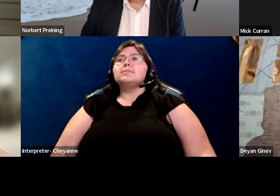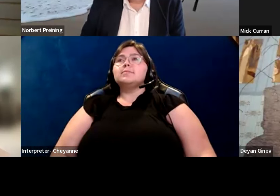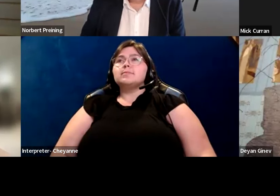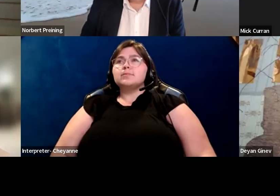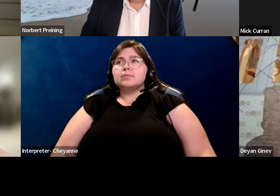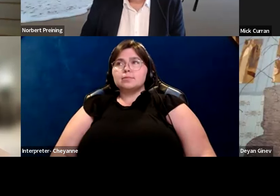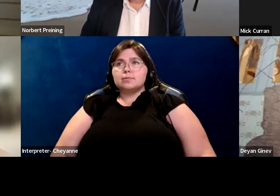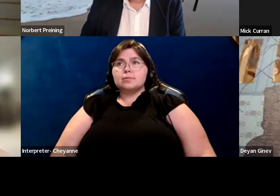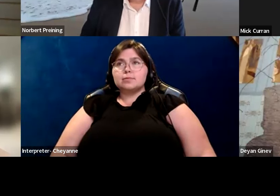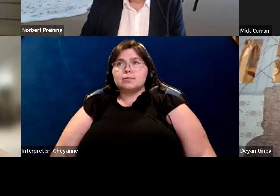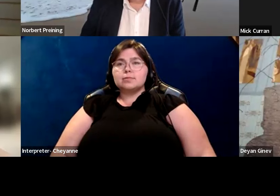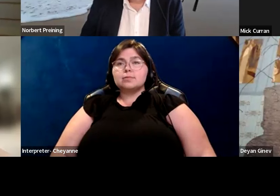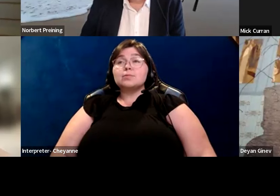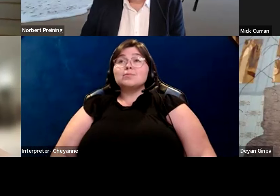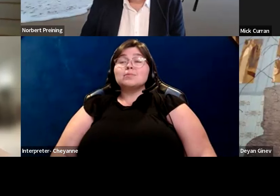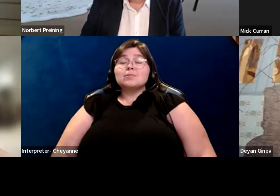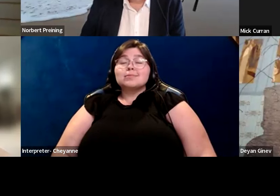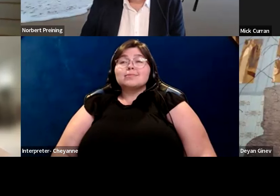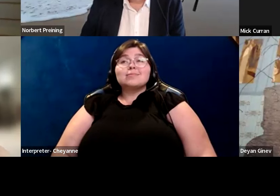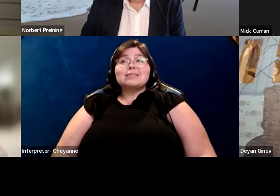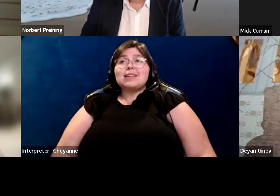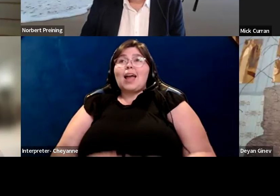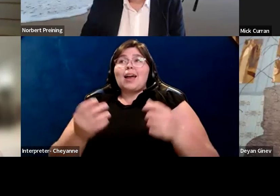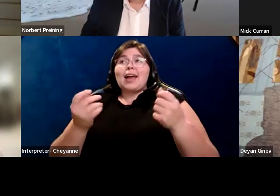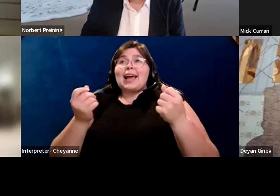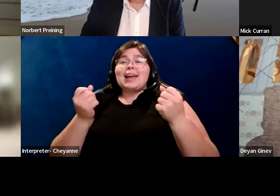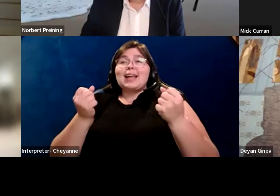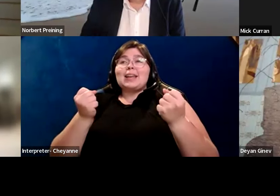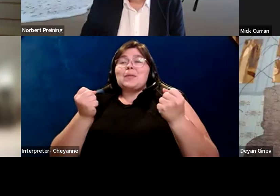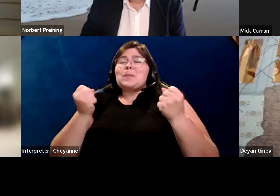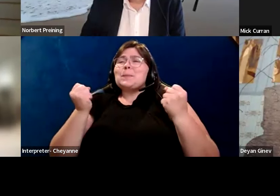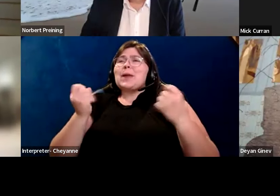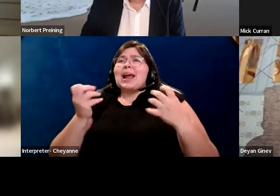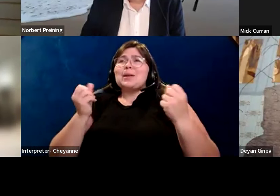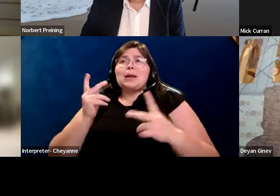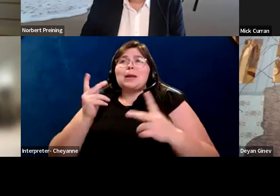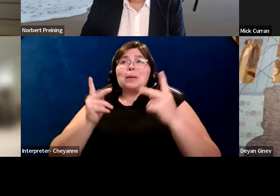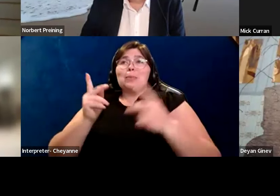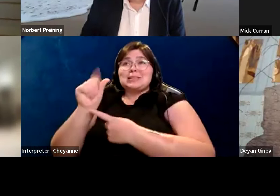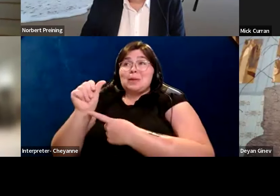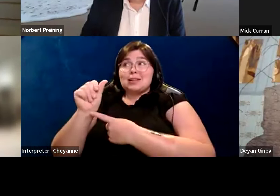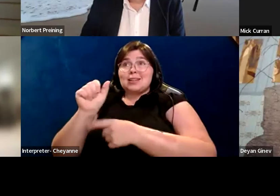And there are also many people with disabilities definitely working in the scientific and tech space.